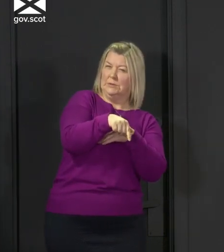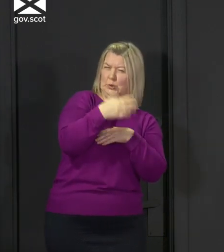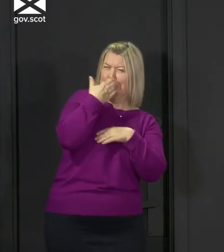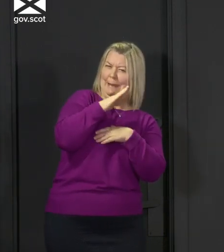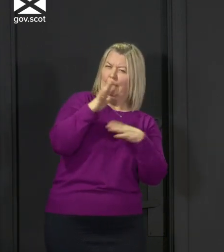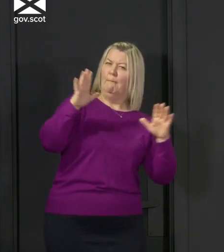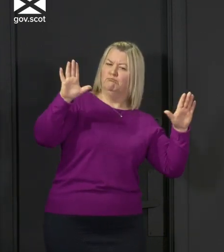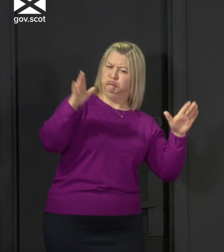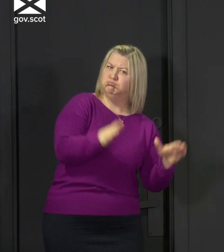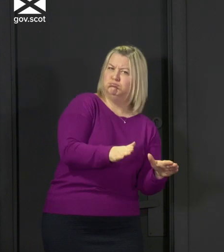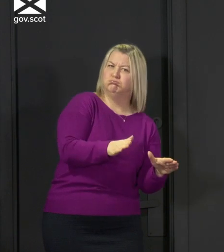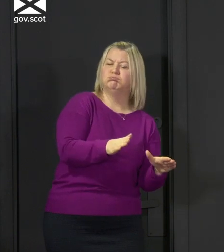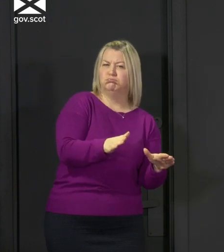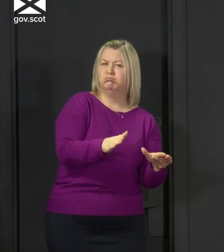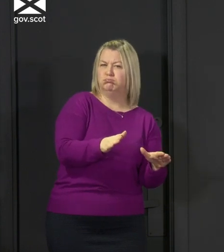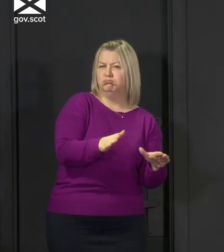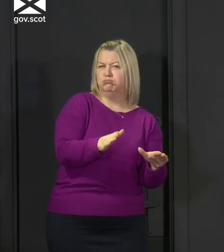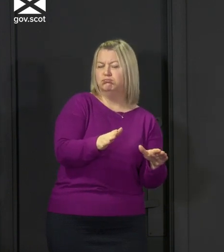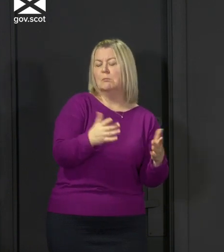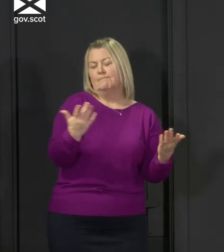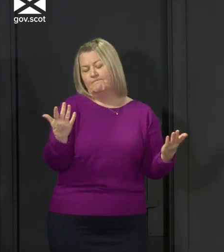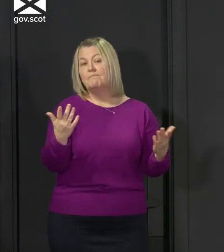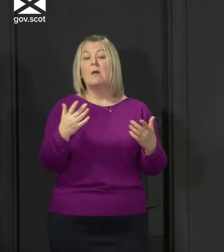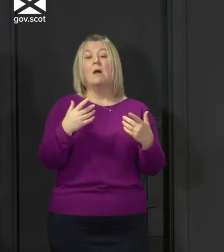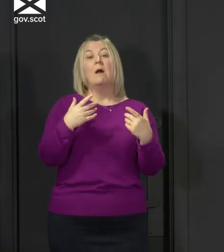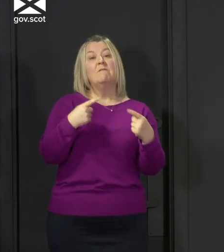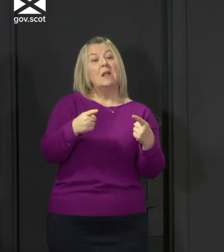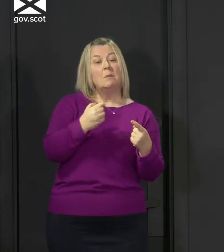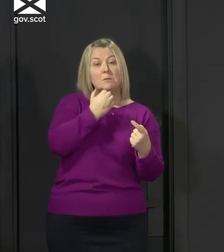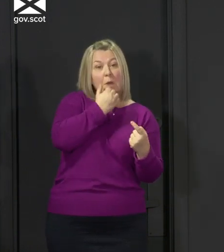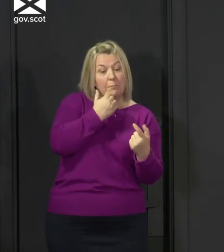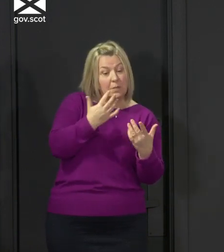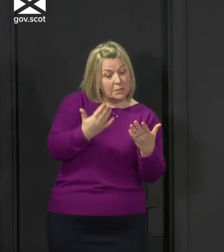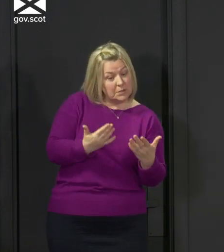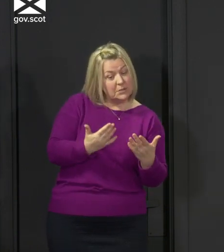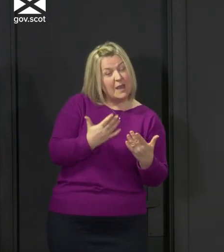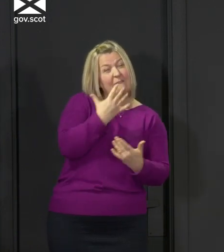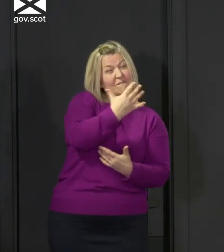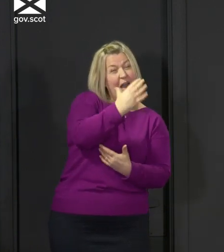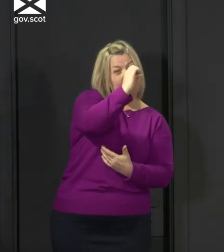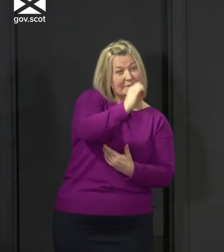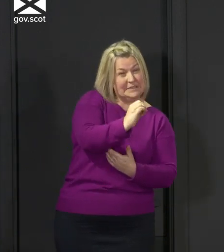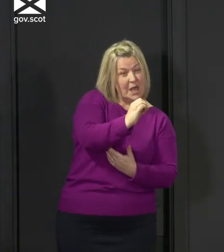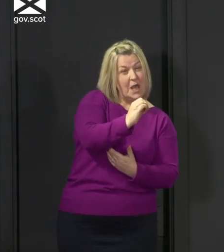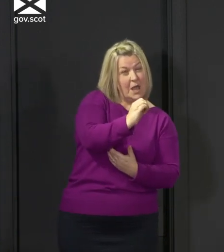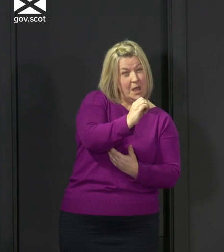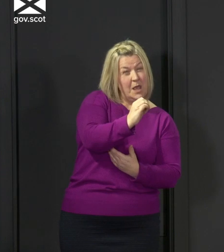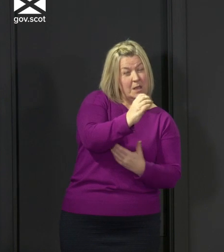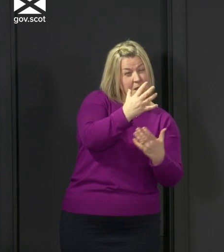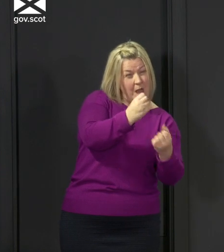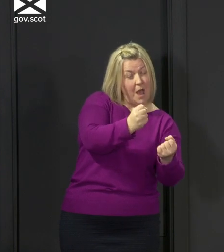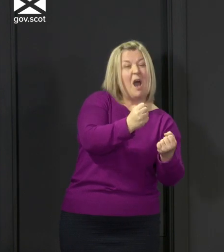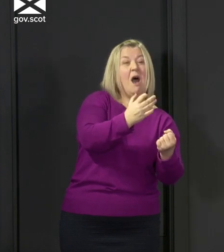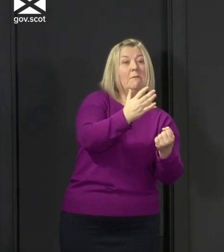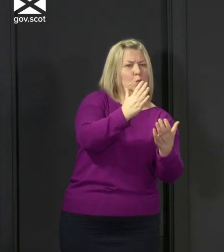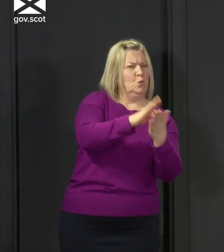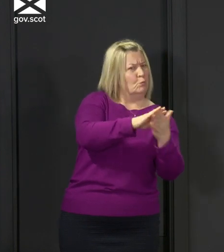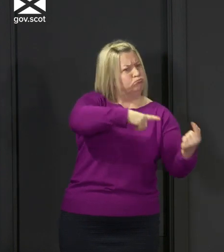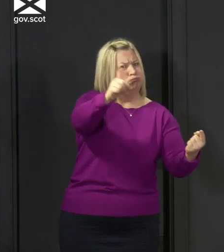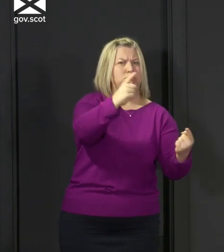On the figures we have available, approximately 5% of telephone enquiries result in a 999 call being placed.